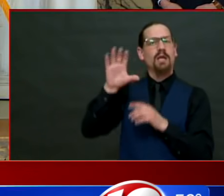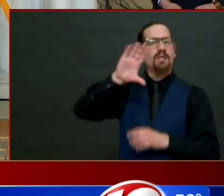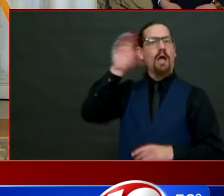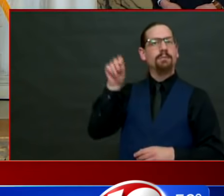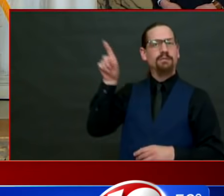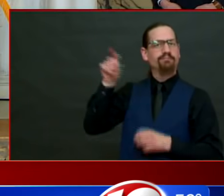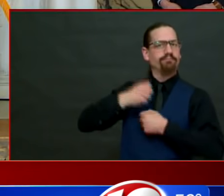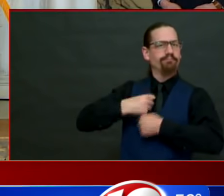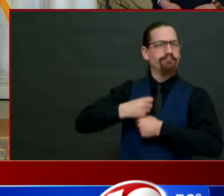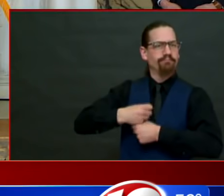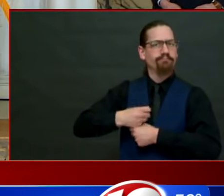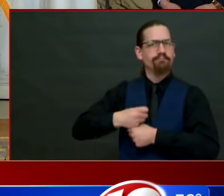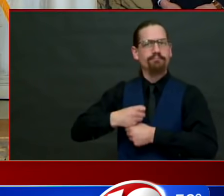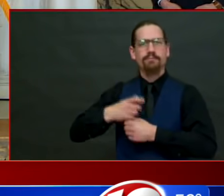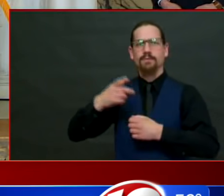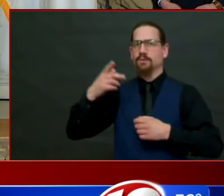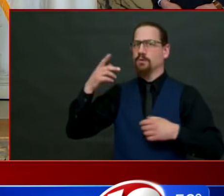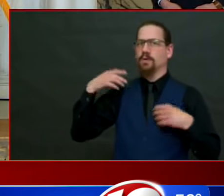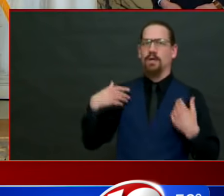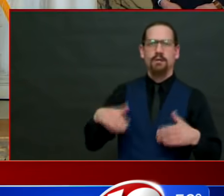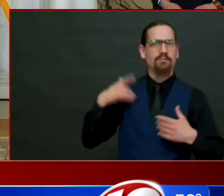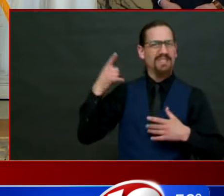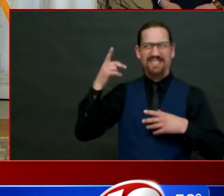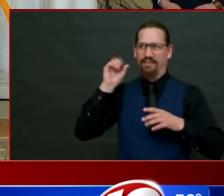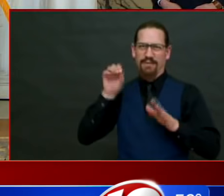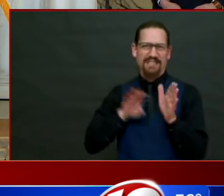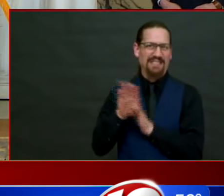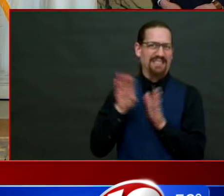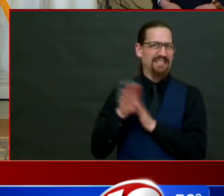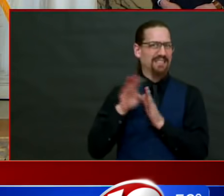WEEK. IT IS INTENDED TO SPEED UP THE